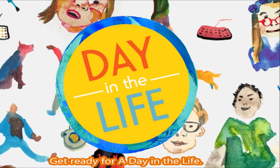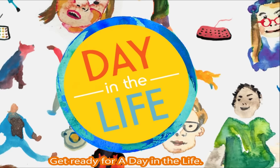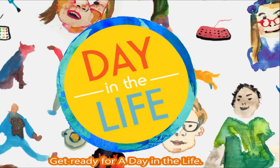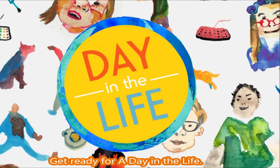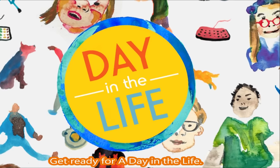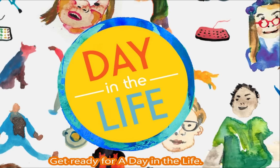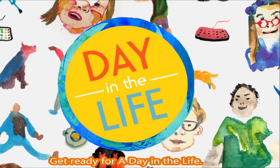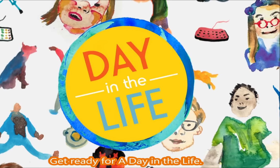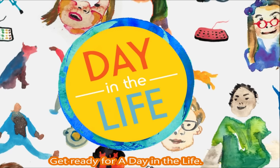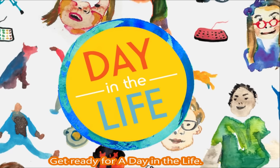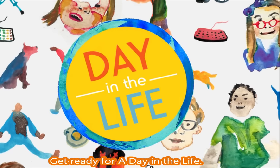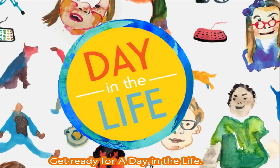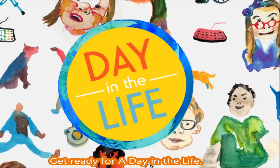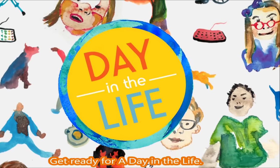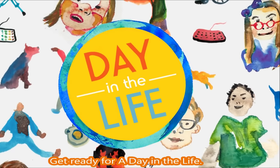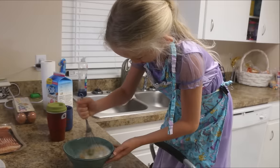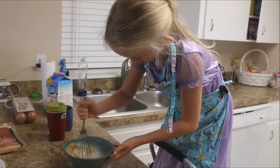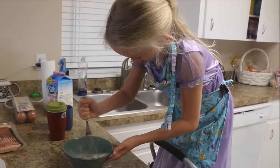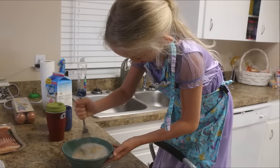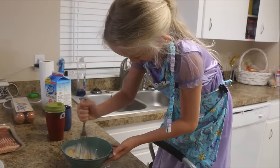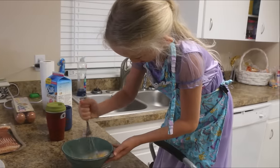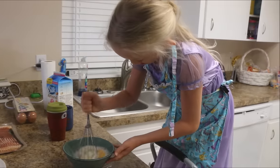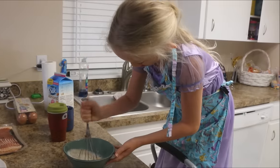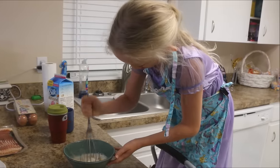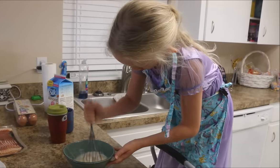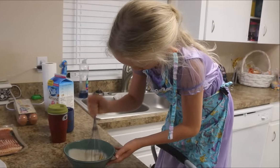life